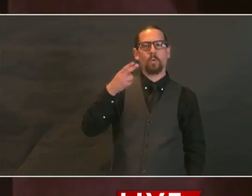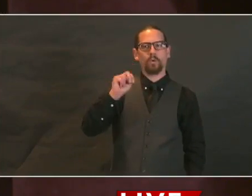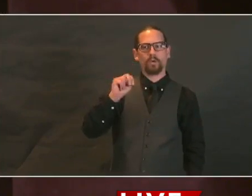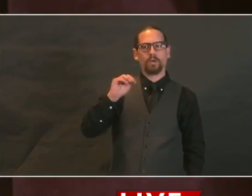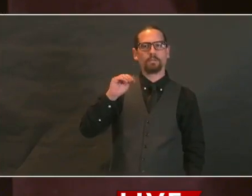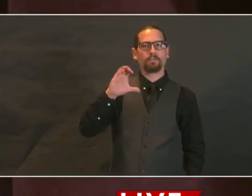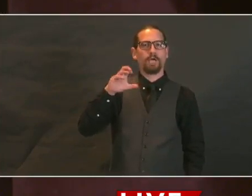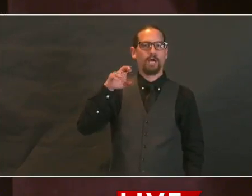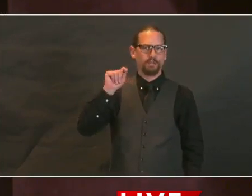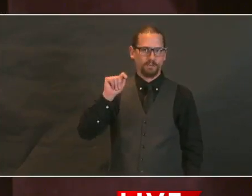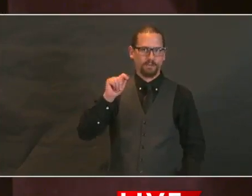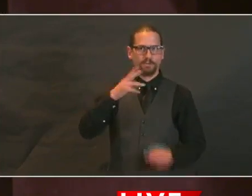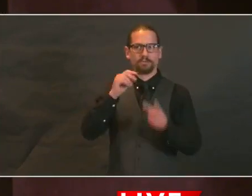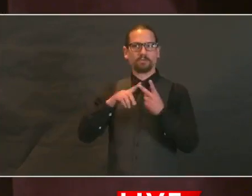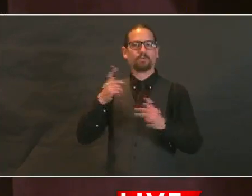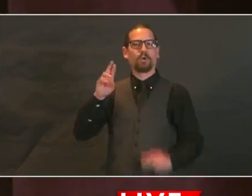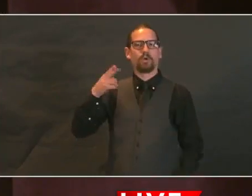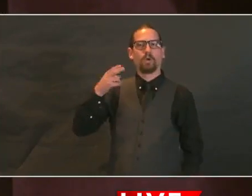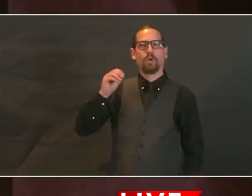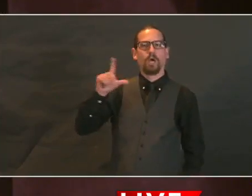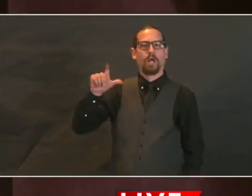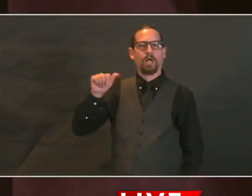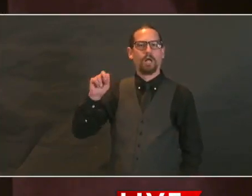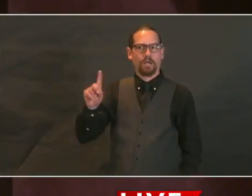HAVE COLLEAGUES. AND JOINING AND DOCTOR BOTH PEDIATRICIANS